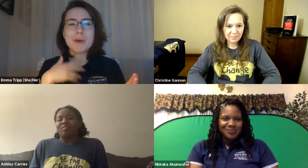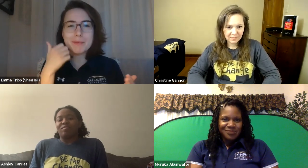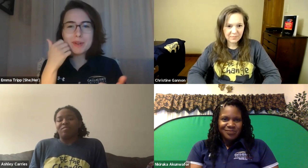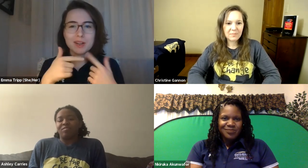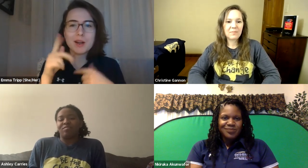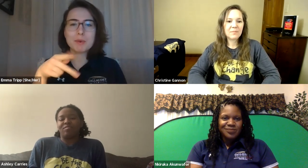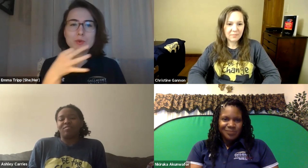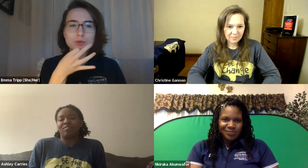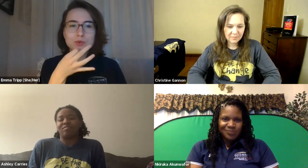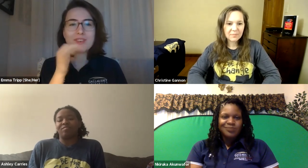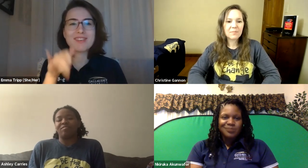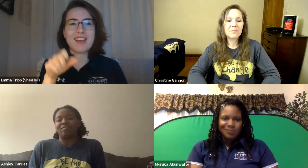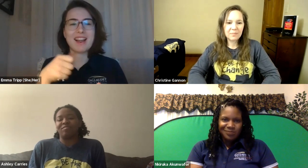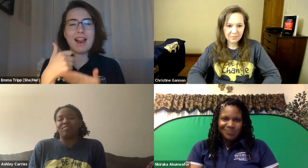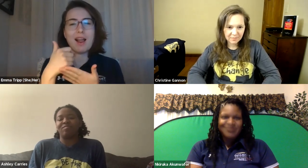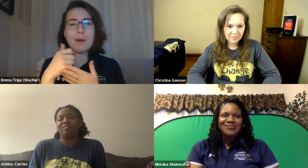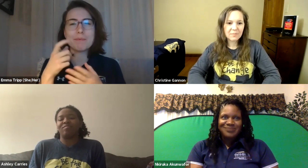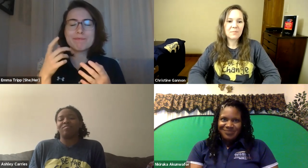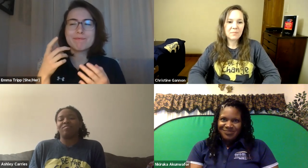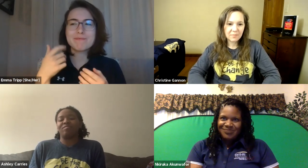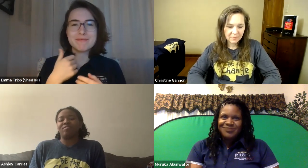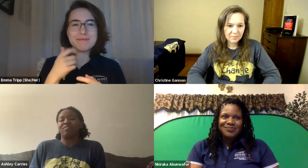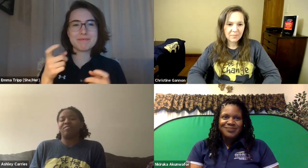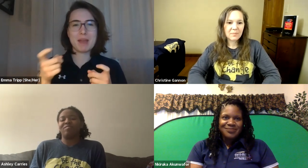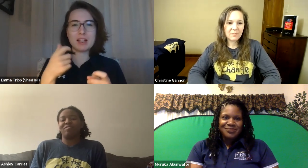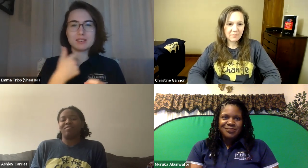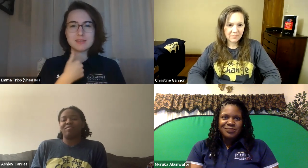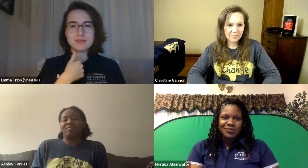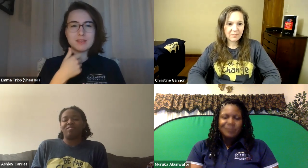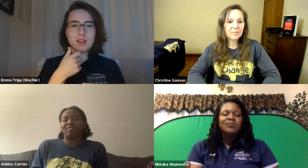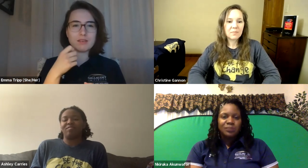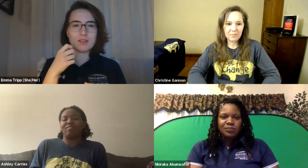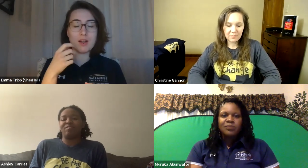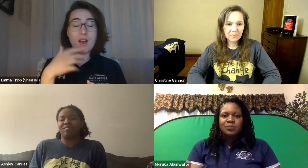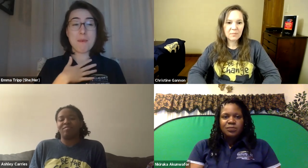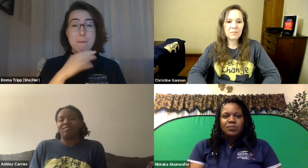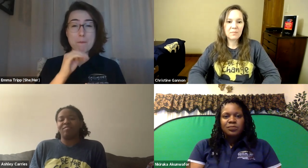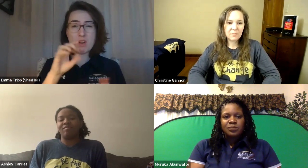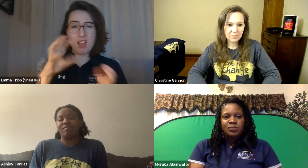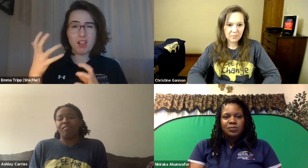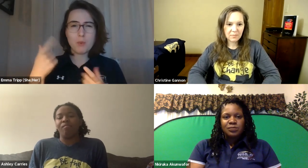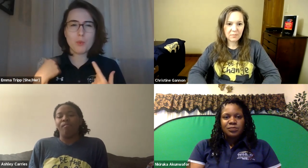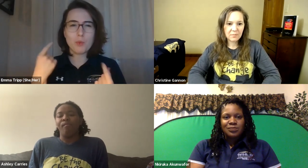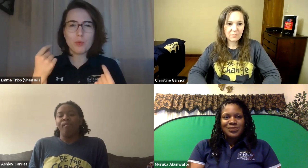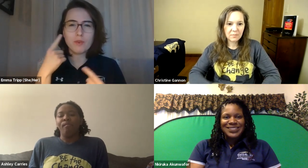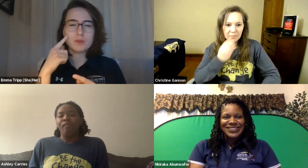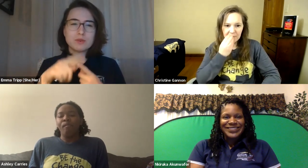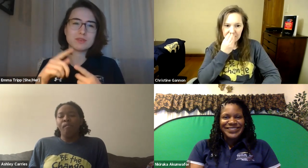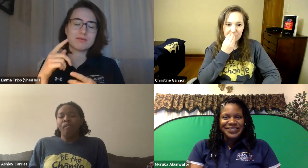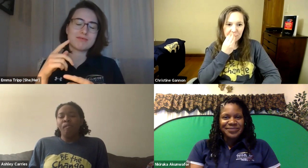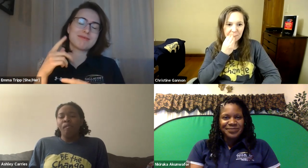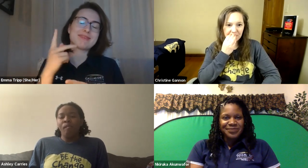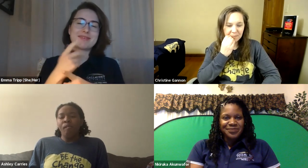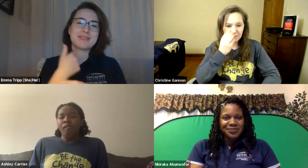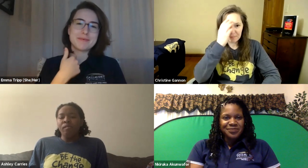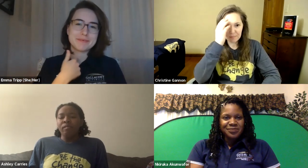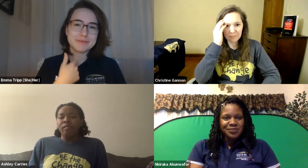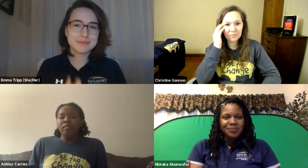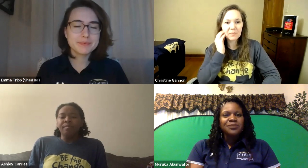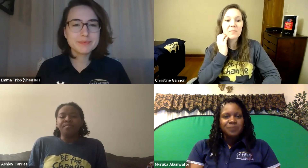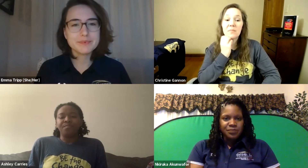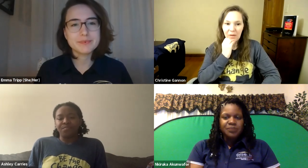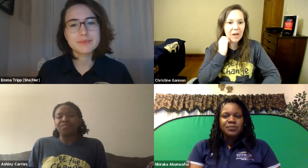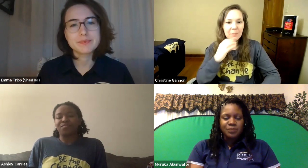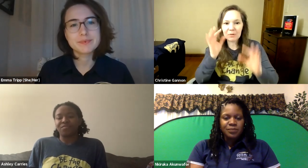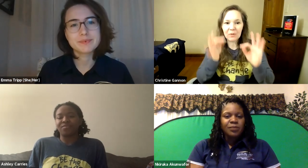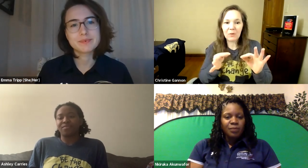Knowing that my period is coming up soon can help me identify ways to self-care.